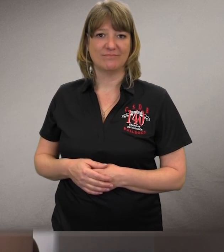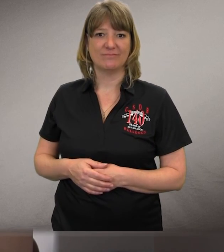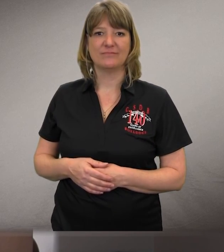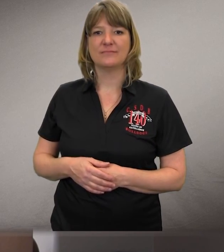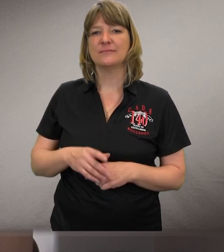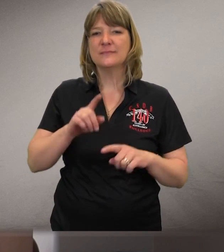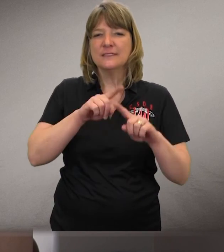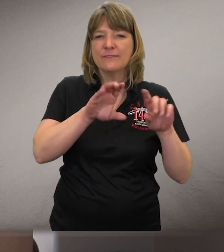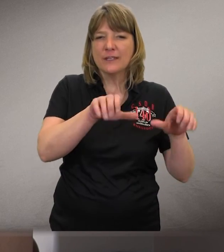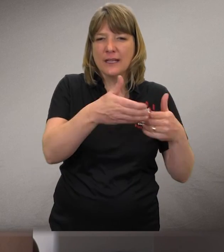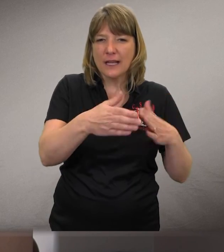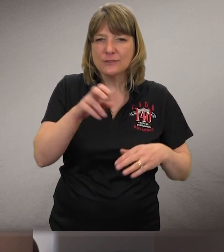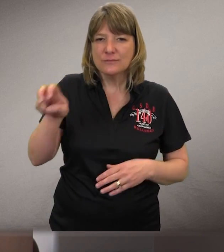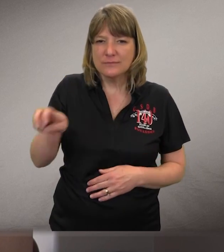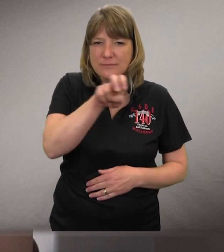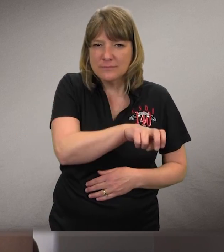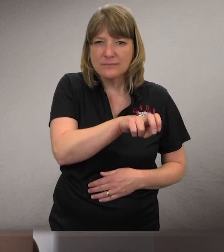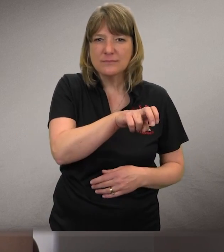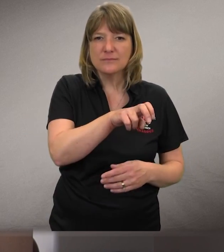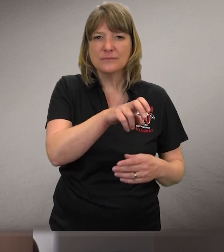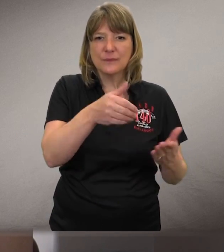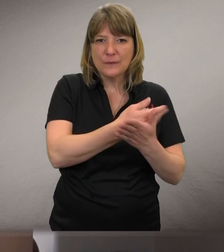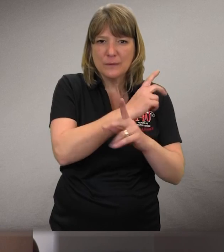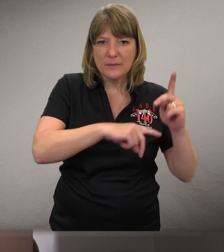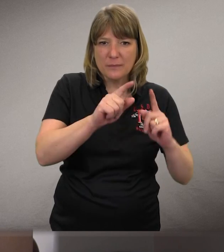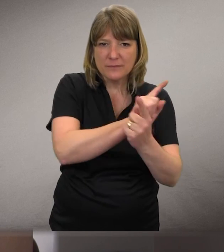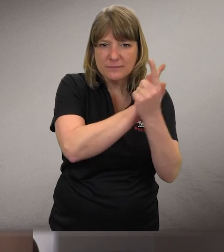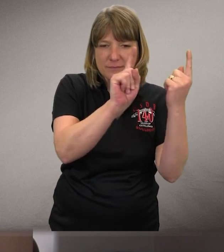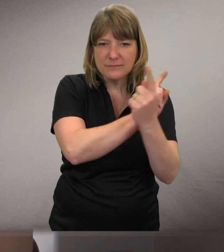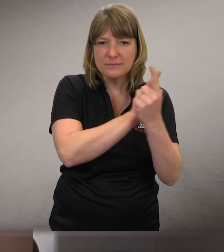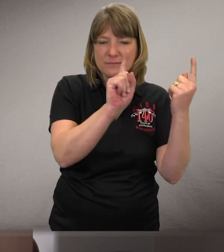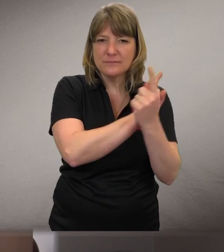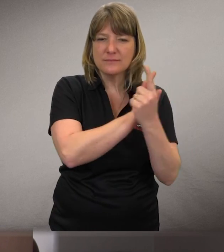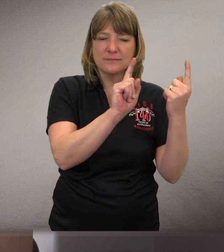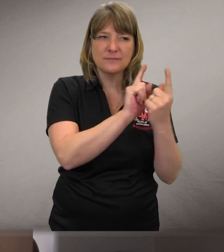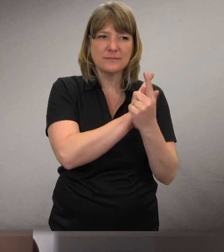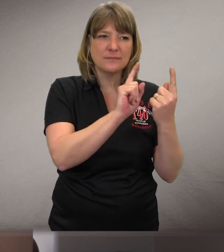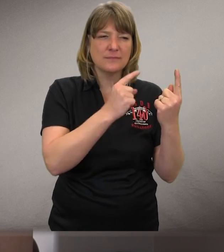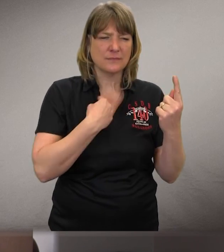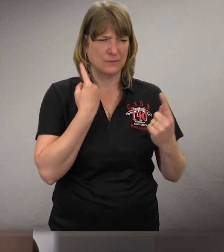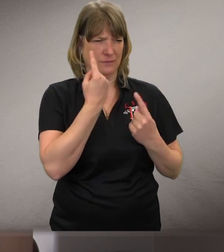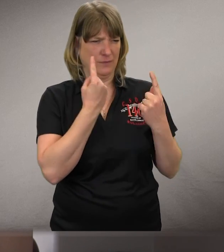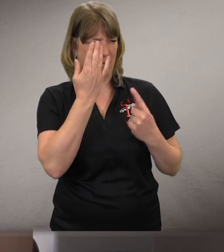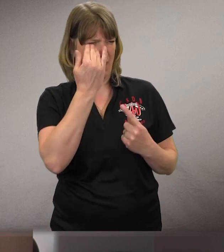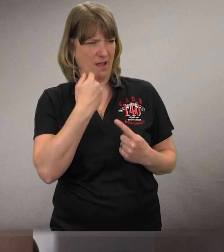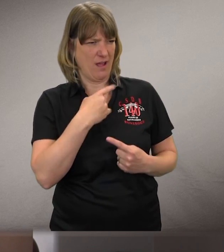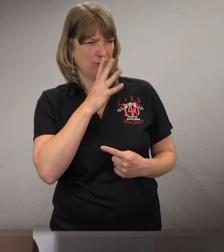A lot of times when I go to a different classroom and meet new people, they will be wondering